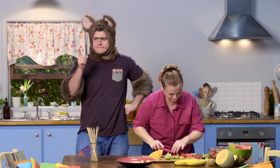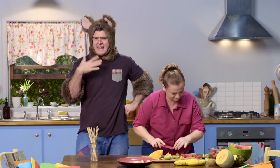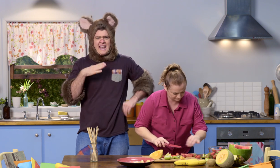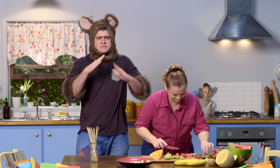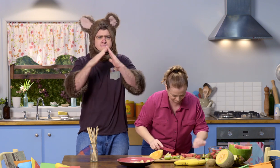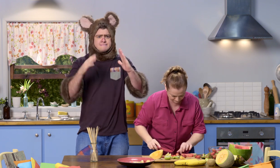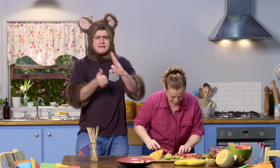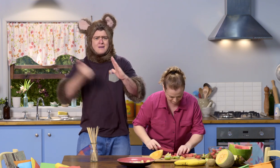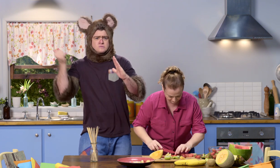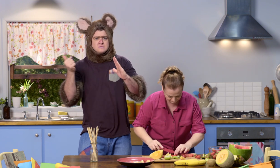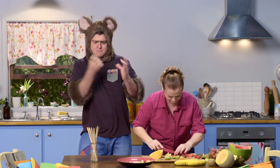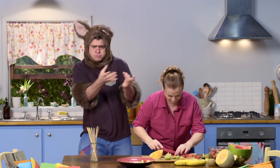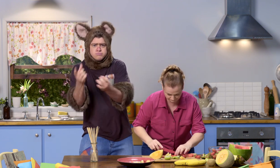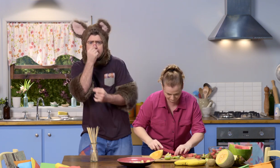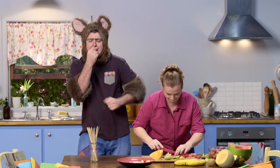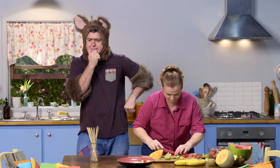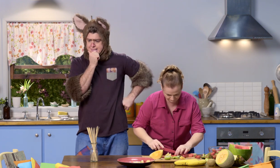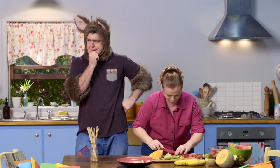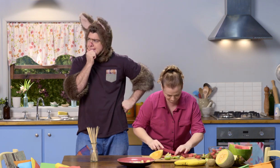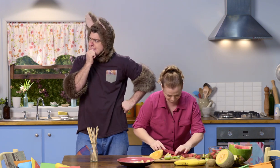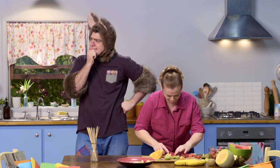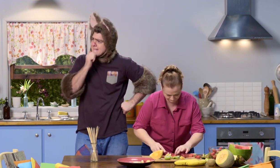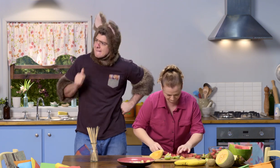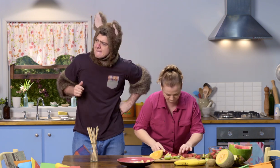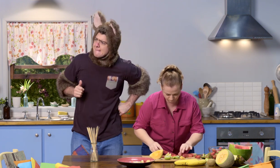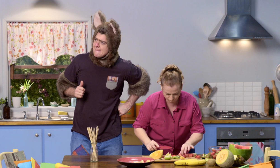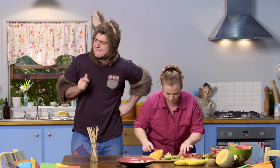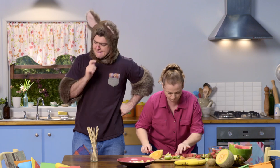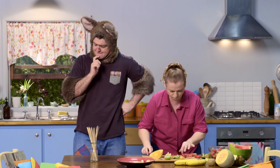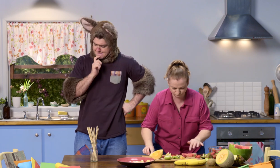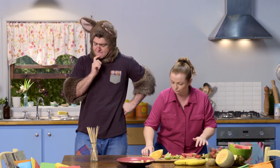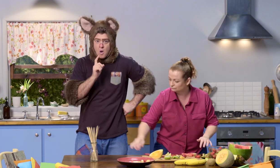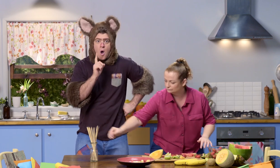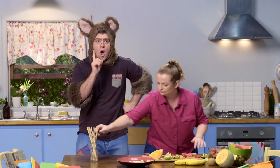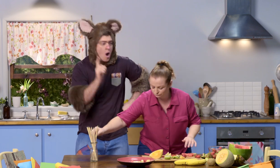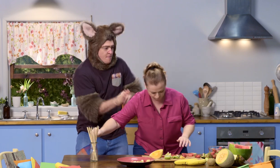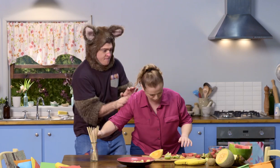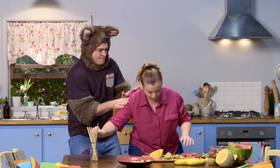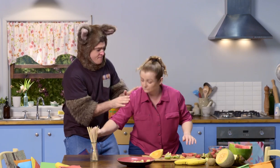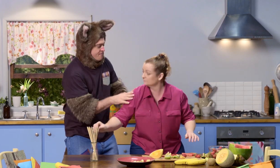I need to get Skip out of his house so I can prepare for the party. Hmm. I know!